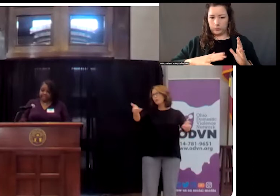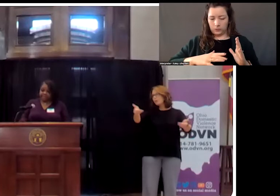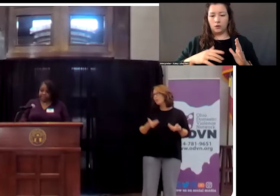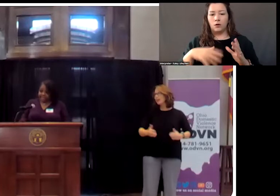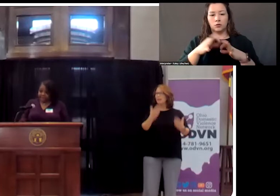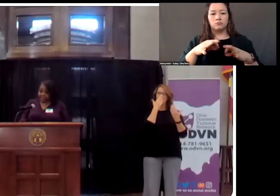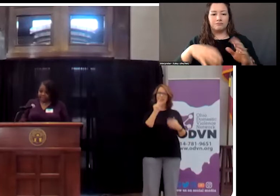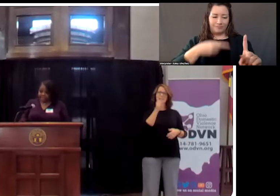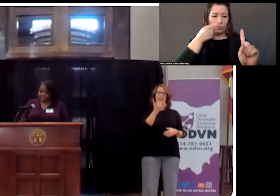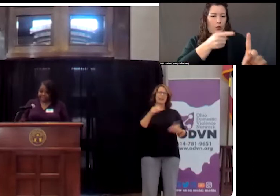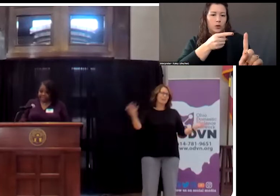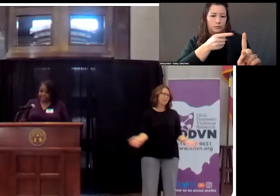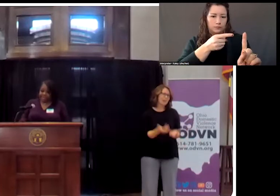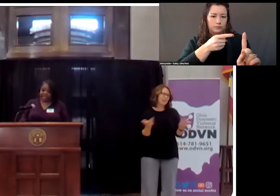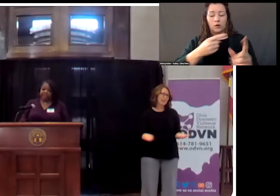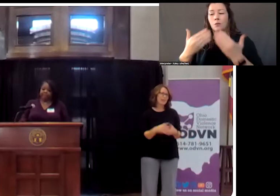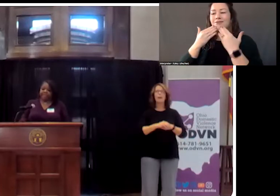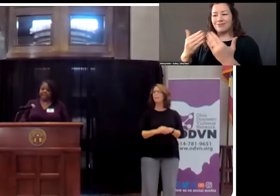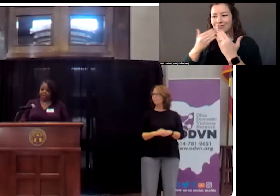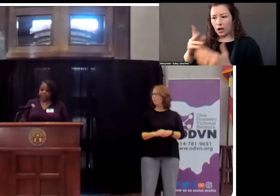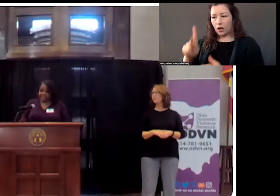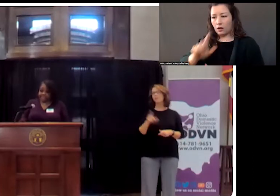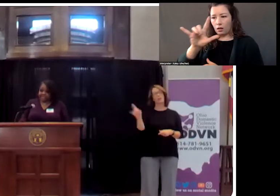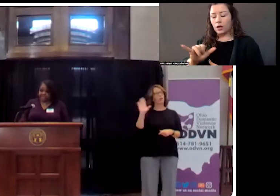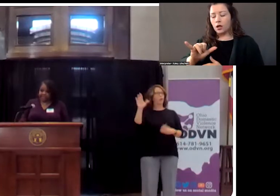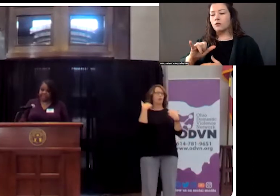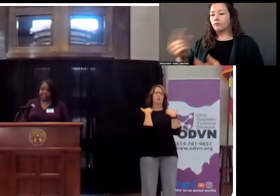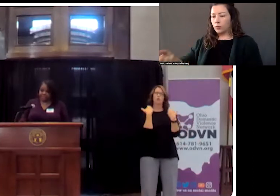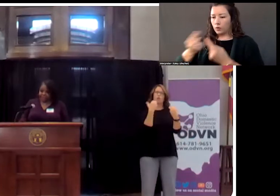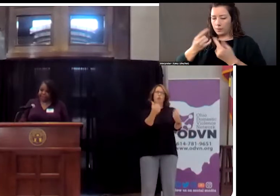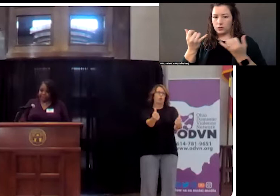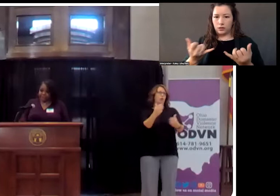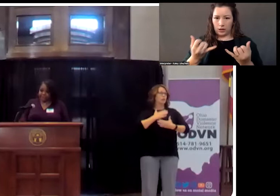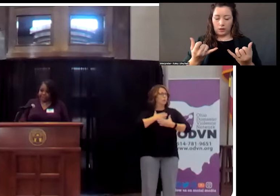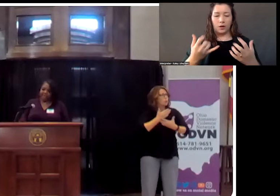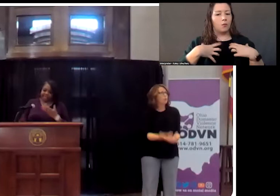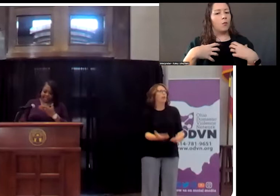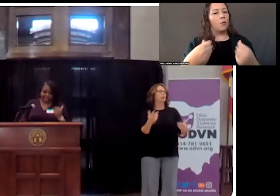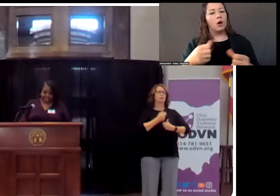for being here with us today and for being courageous enough to share your story. Kellie Elliot.